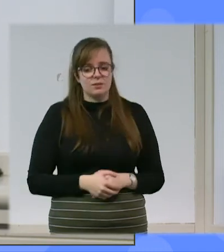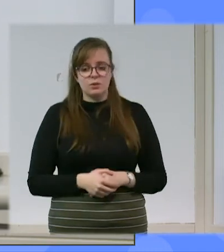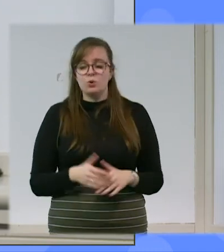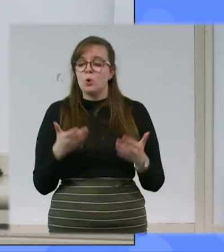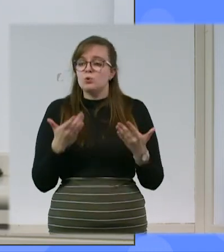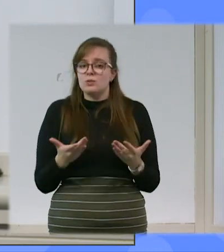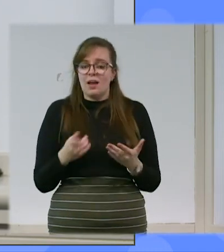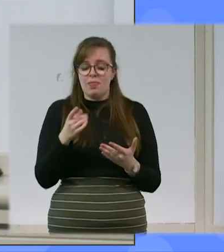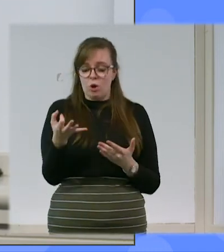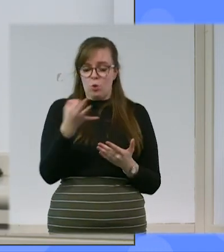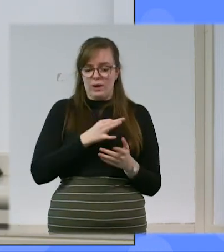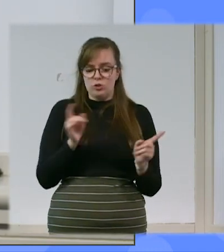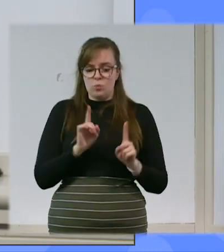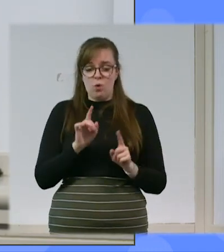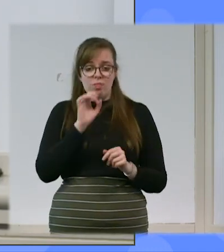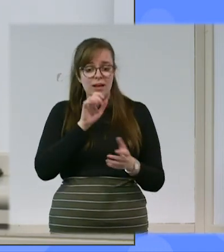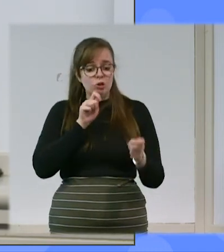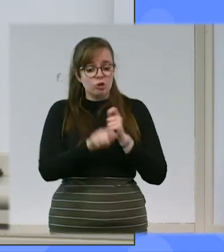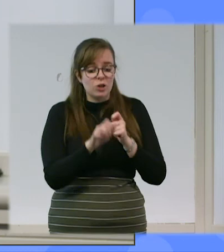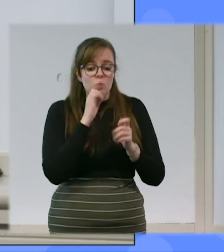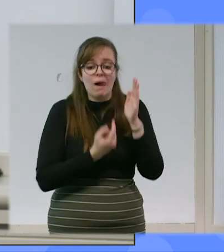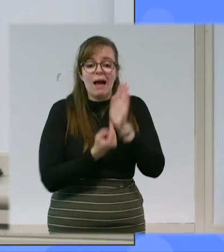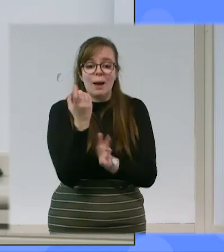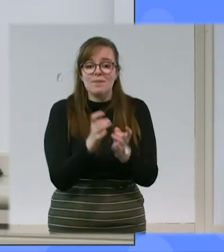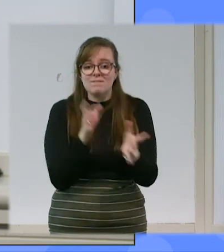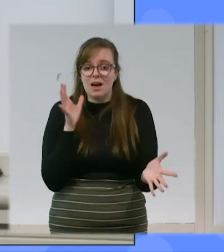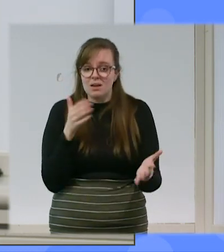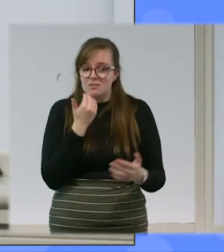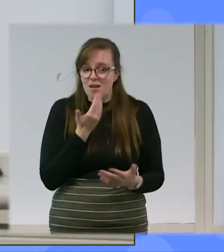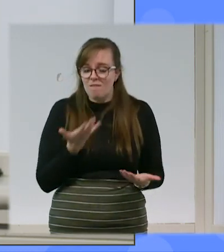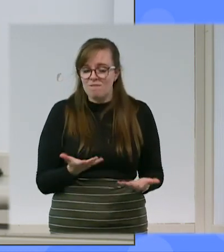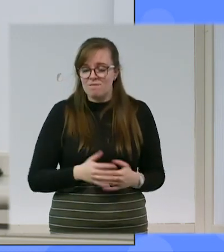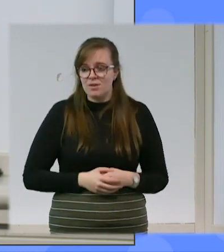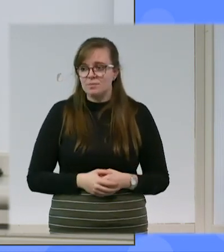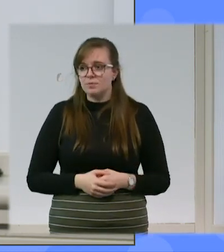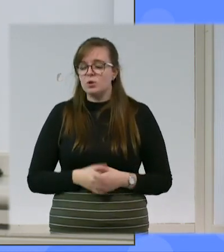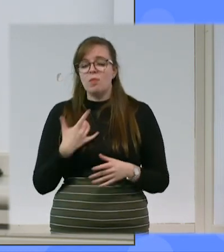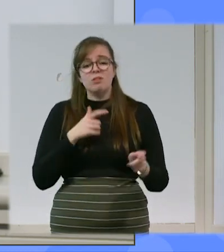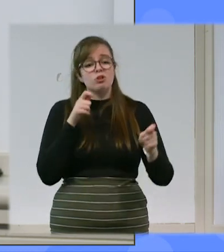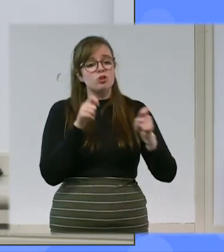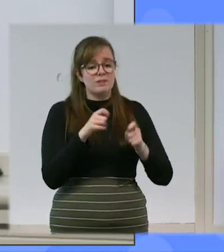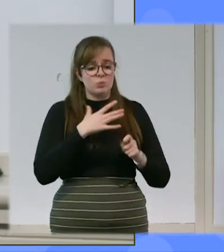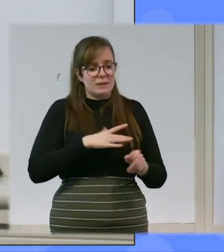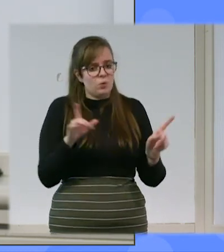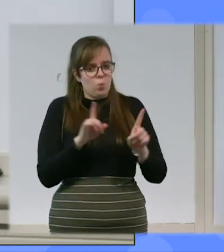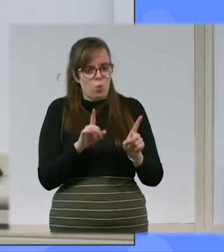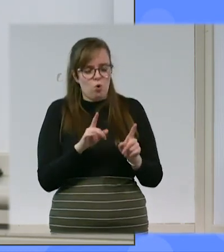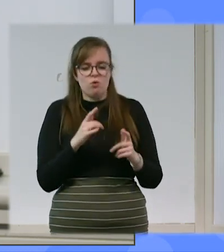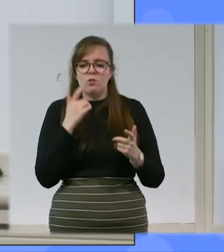that change happen fast enough and to get your head around this sort of shifts we need you can just think about this idea of putting the actual cost of